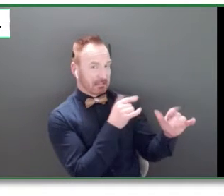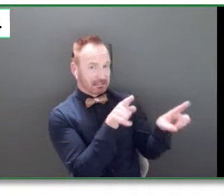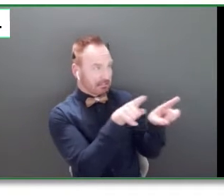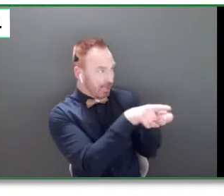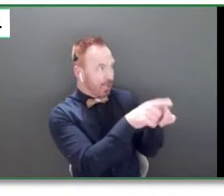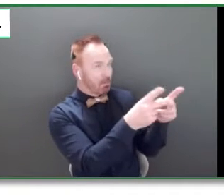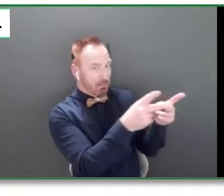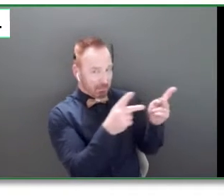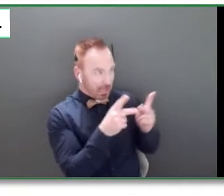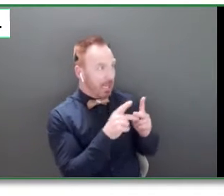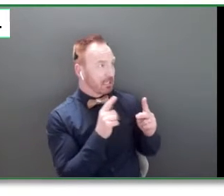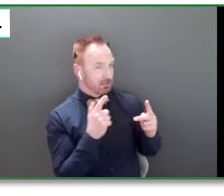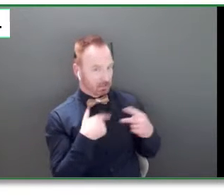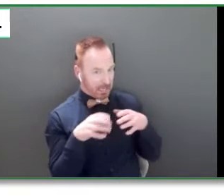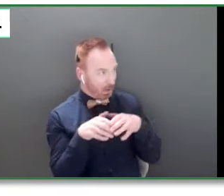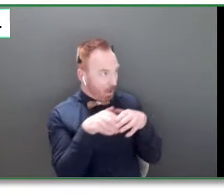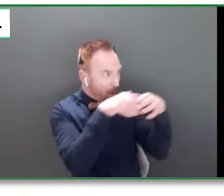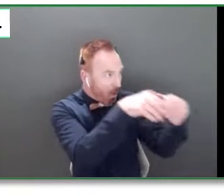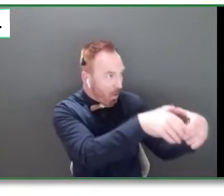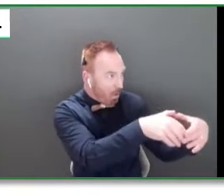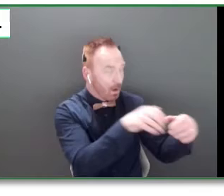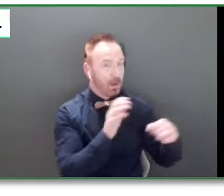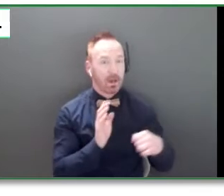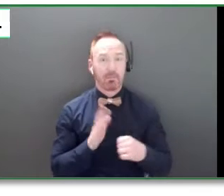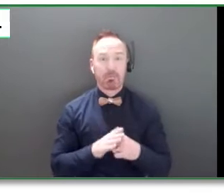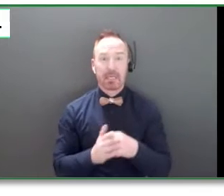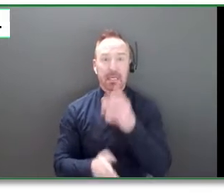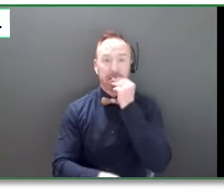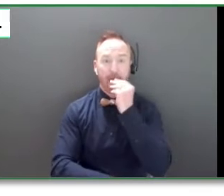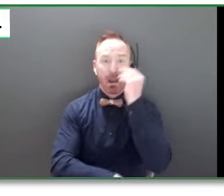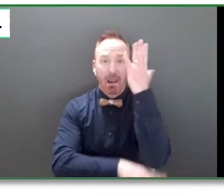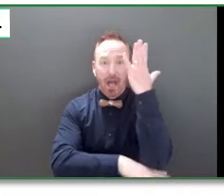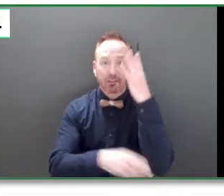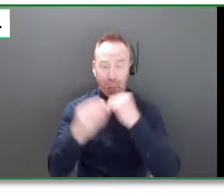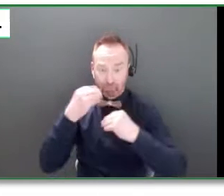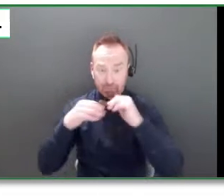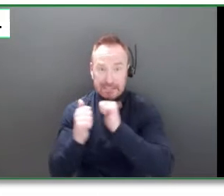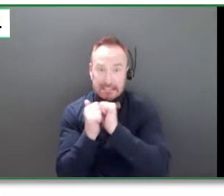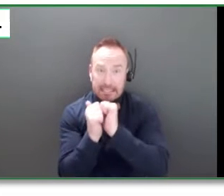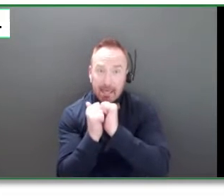go eat lunch together, take the same ski lift up